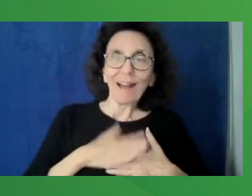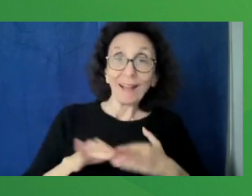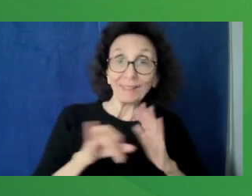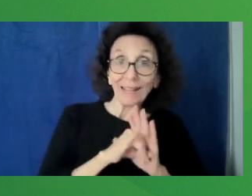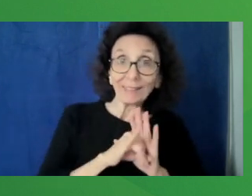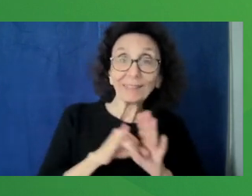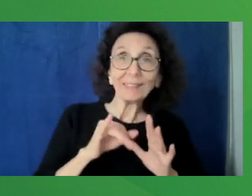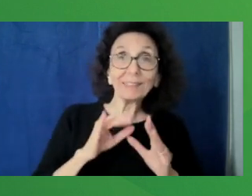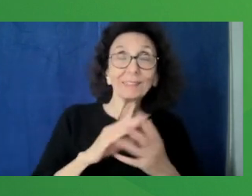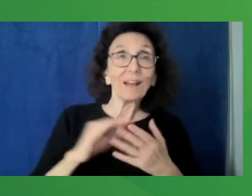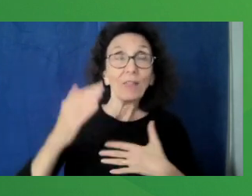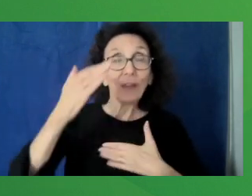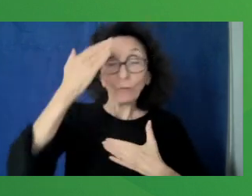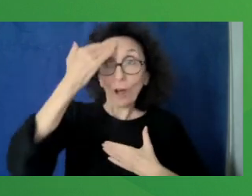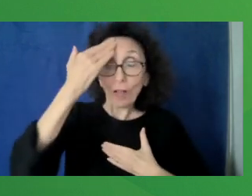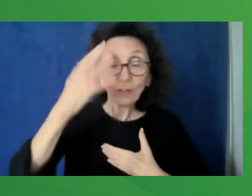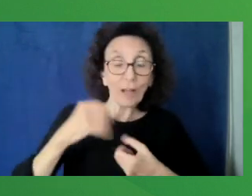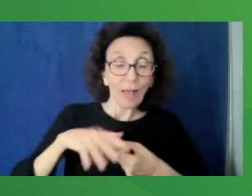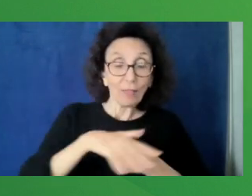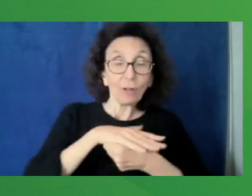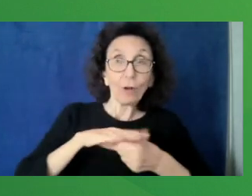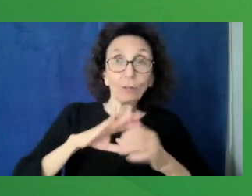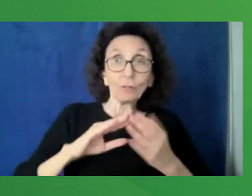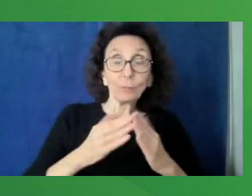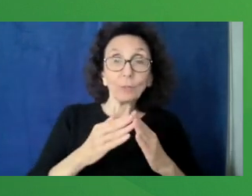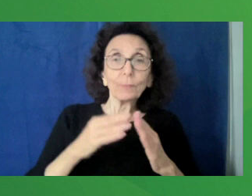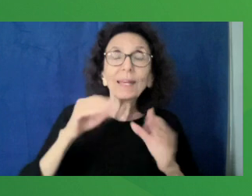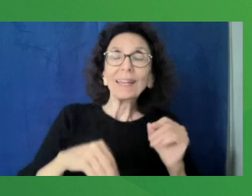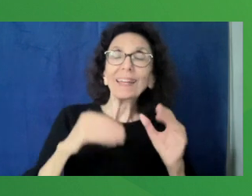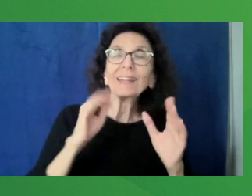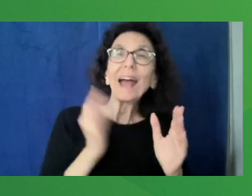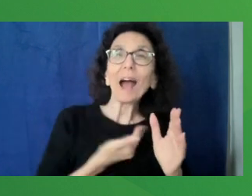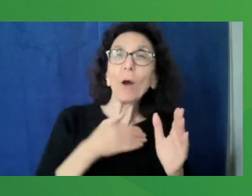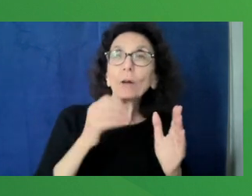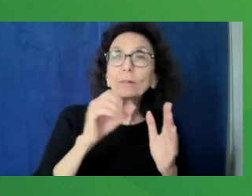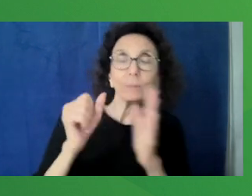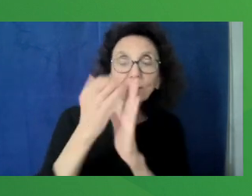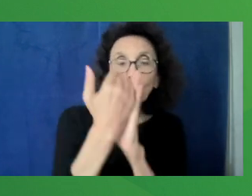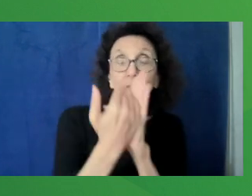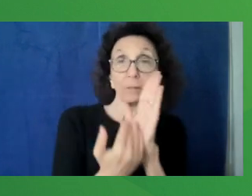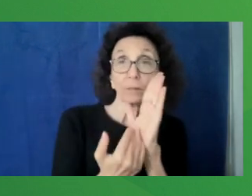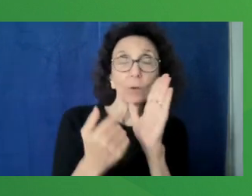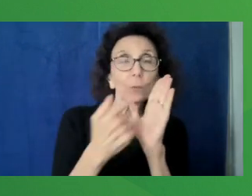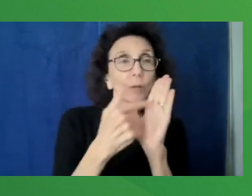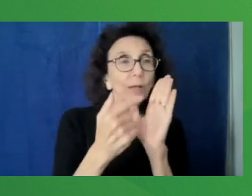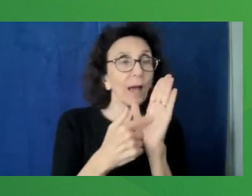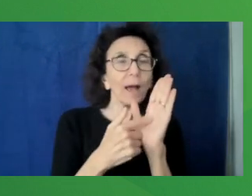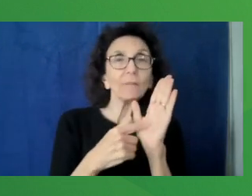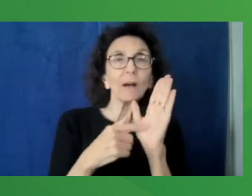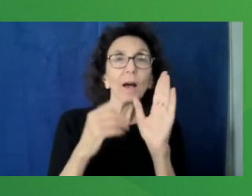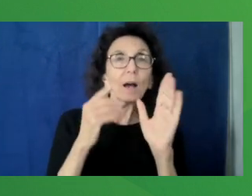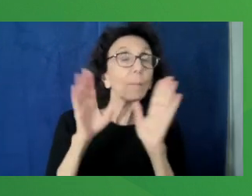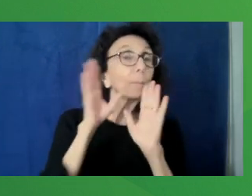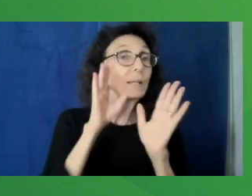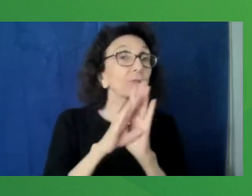Throughout the guides, we have a representation of diverse professional mentors, meaning within the